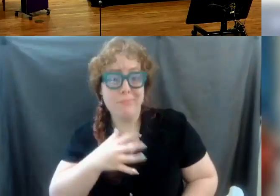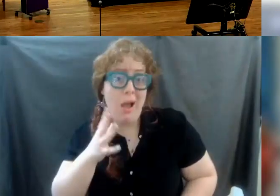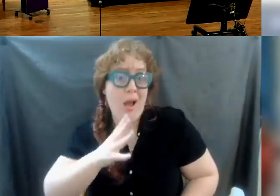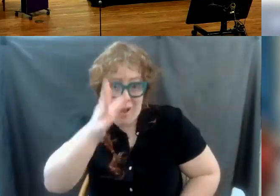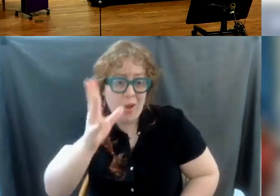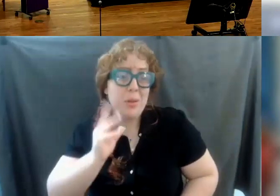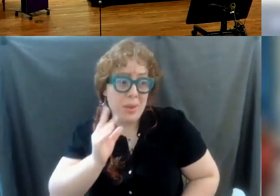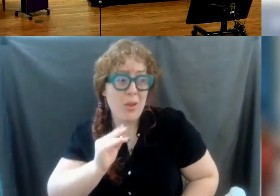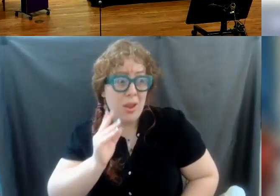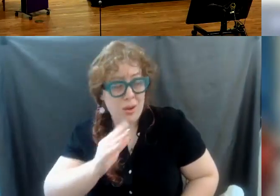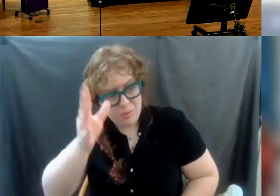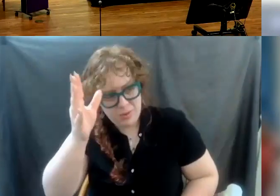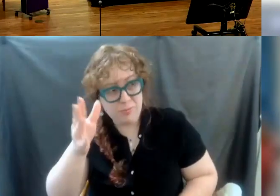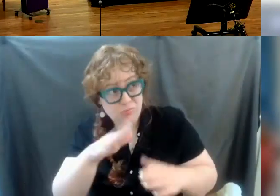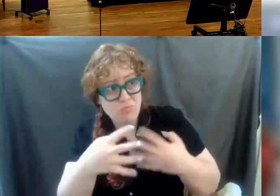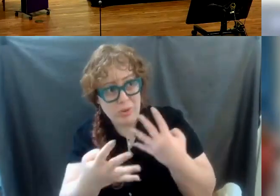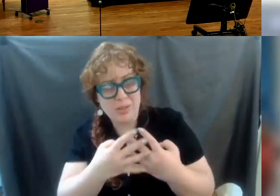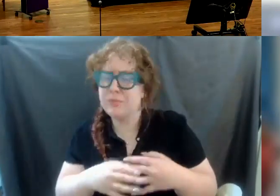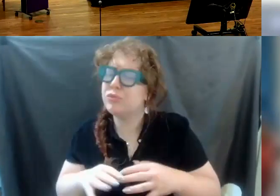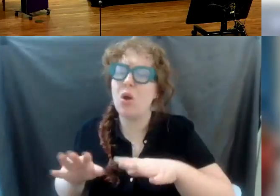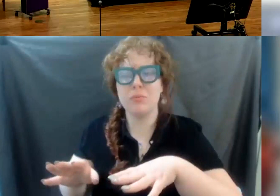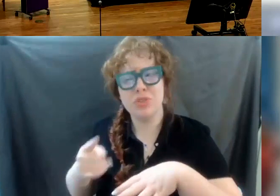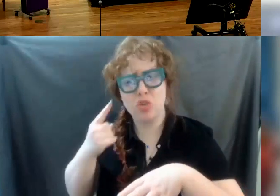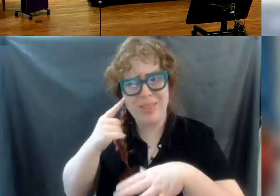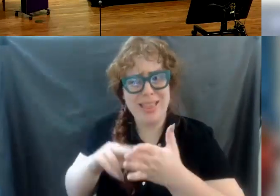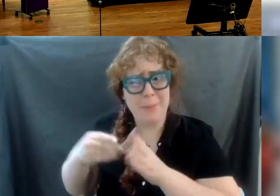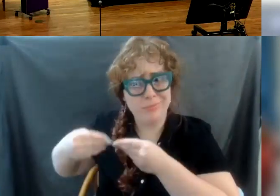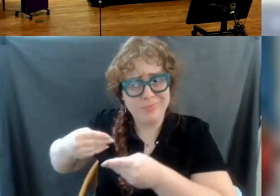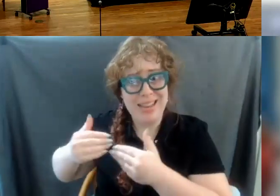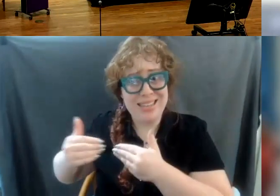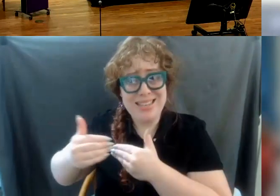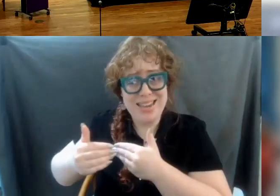How do we prevent that? They often have a hard time saying, No, I can't. I don't. I can't do nothing about that.